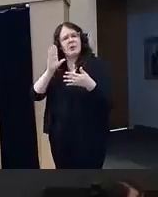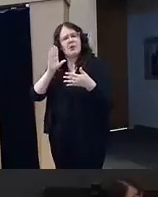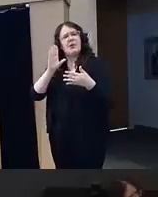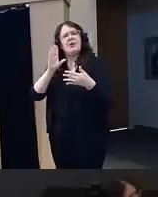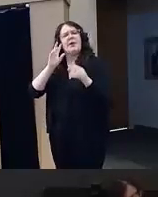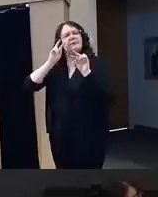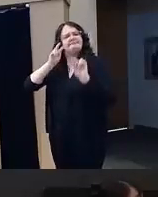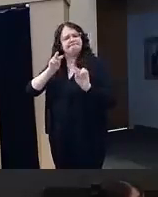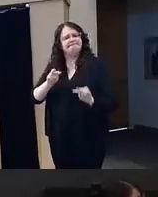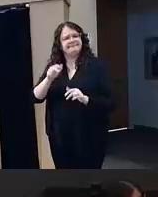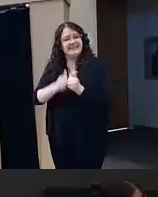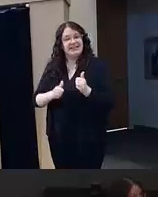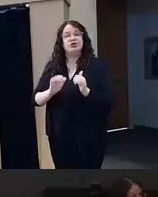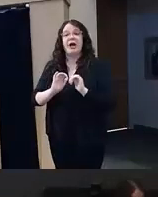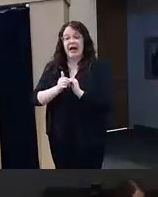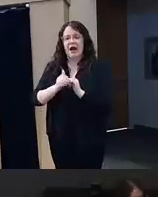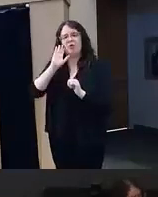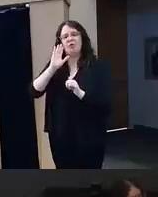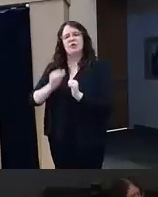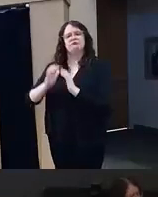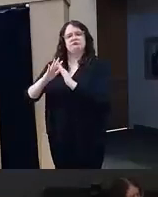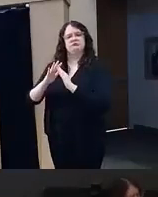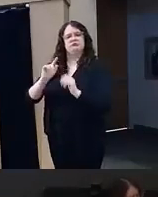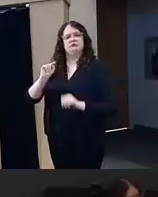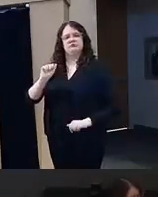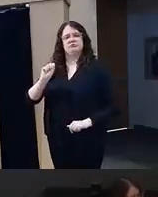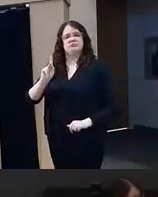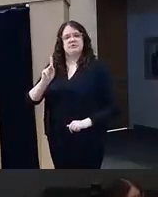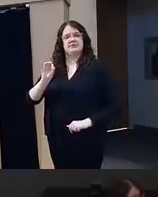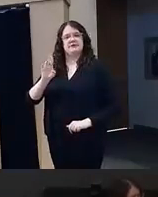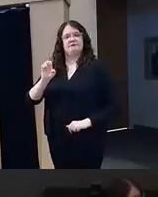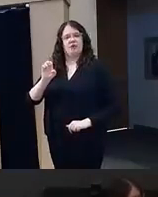a special review task force that we created to meet the recommendations of the special review